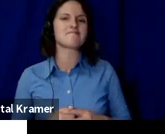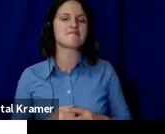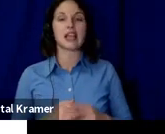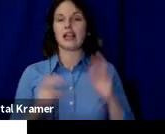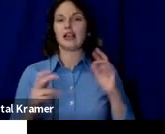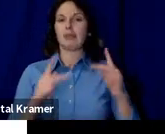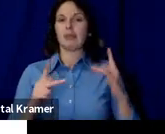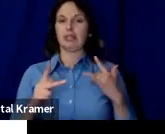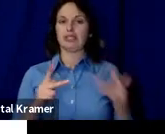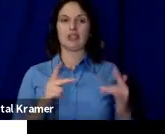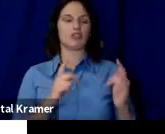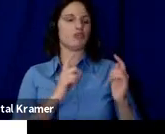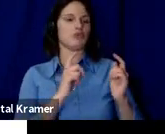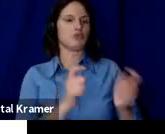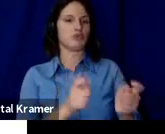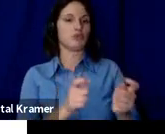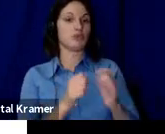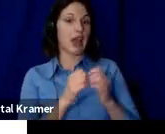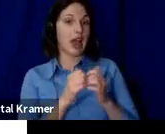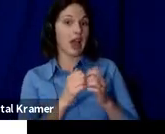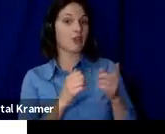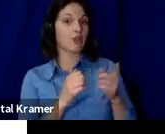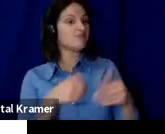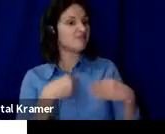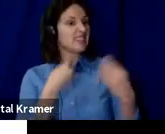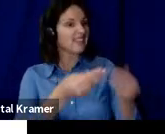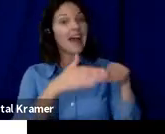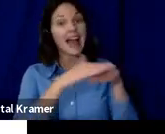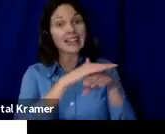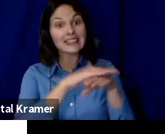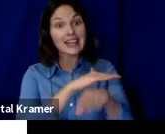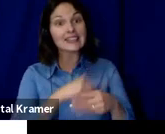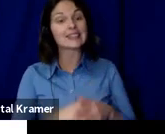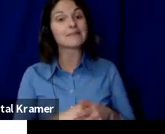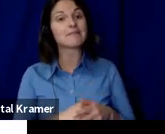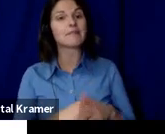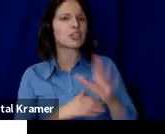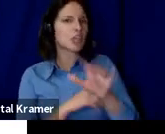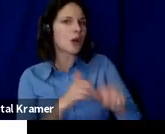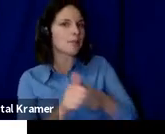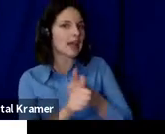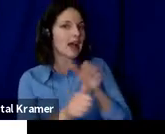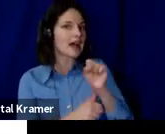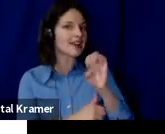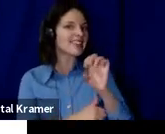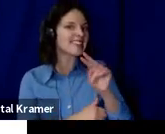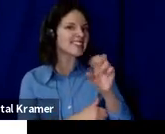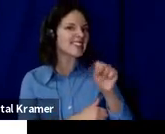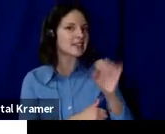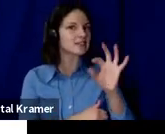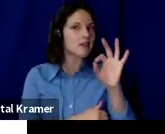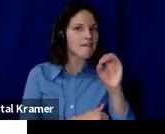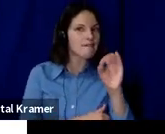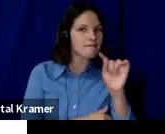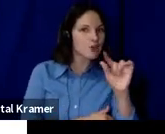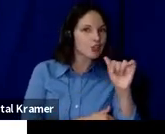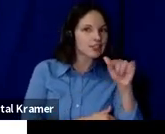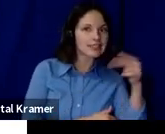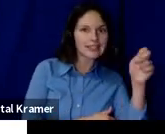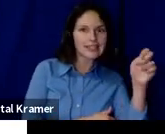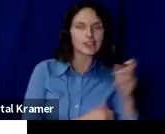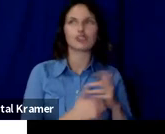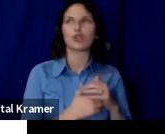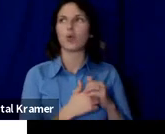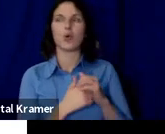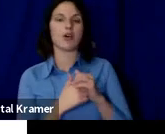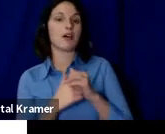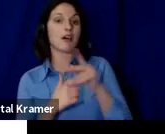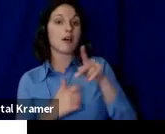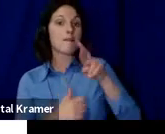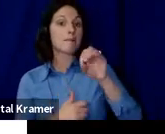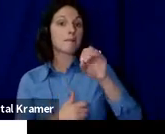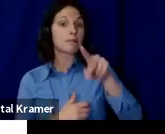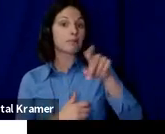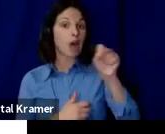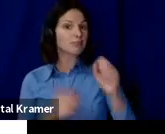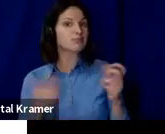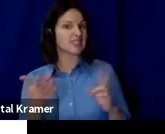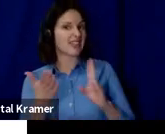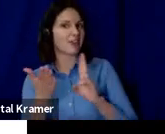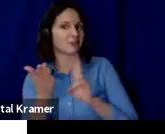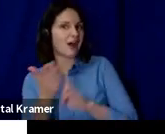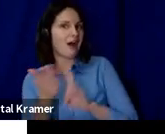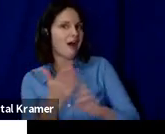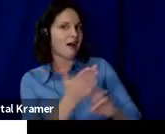First, it's access, so behind‑the‑scenes footage or signed props or special videos